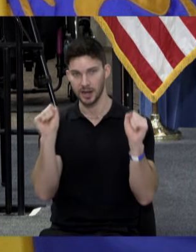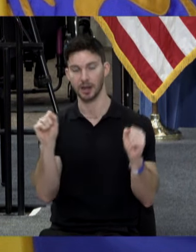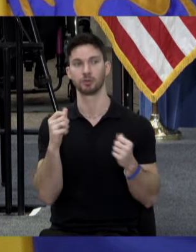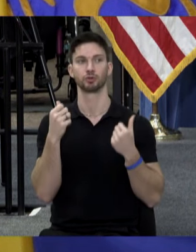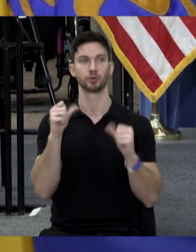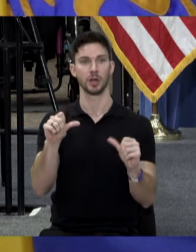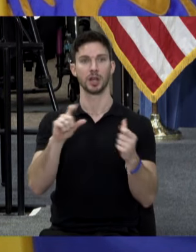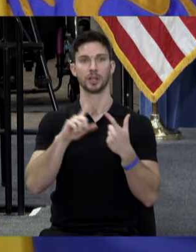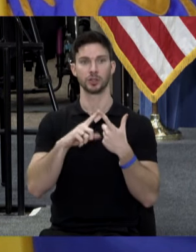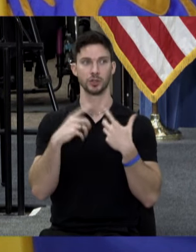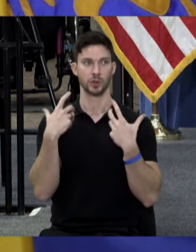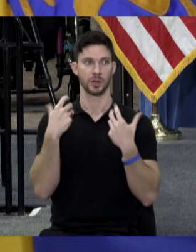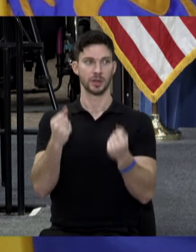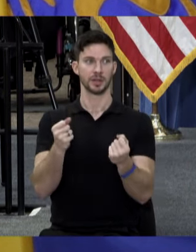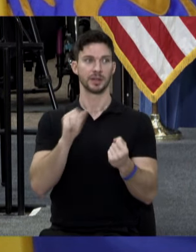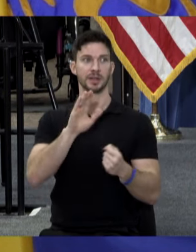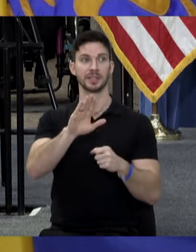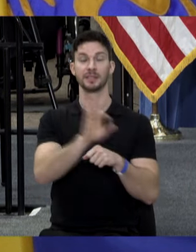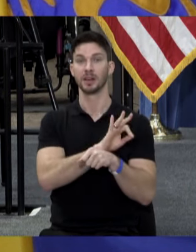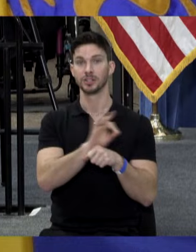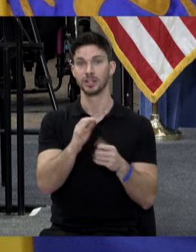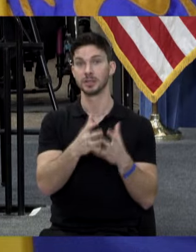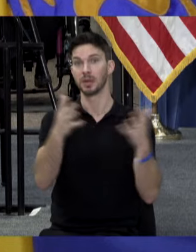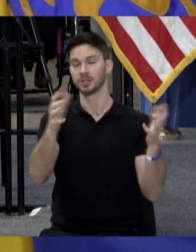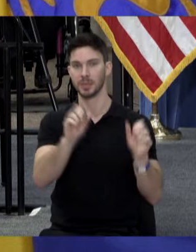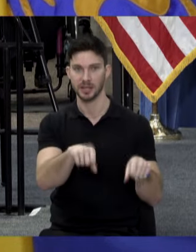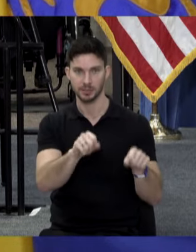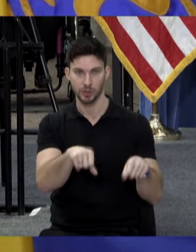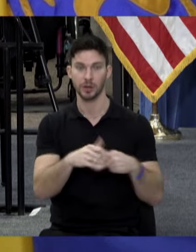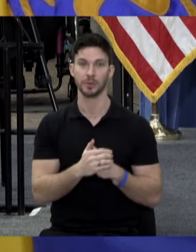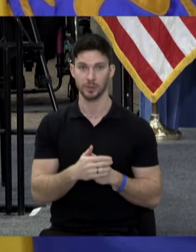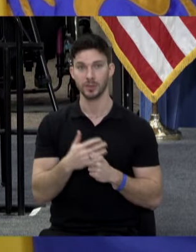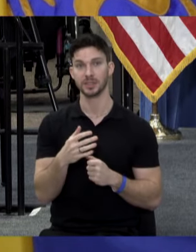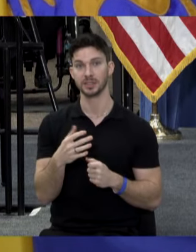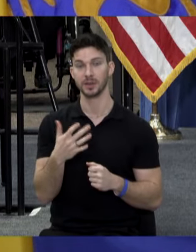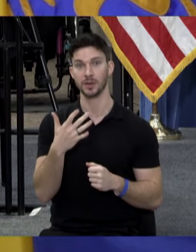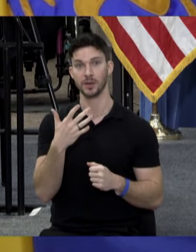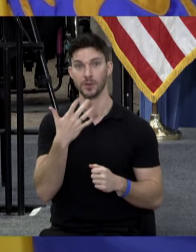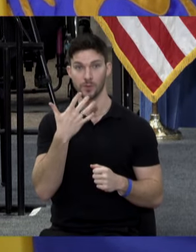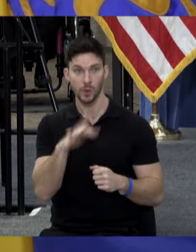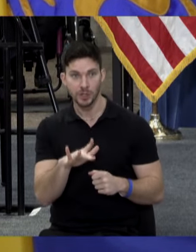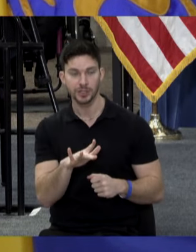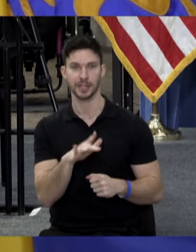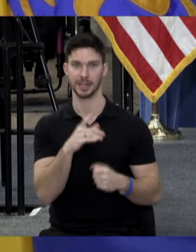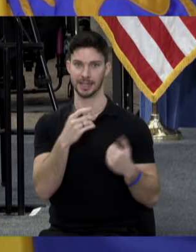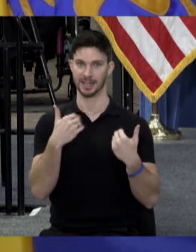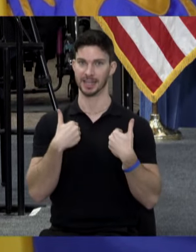much function as possible. He was fortunate he did regain some function, he has strong biceps,